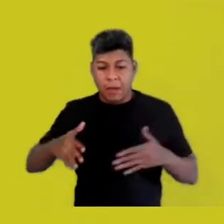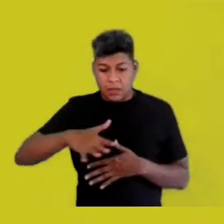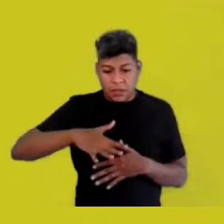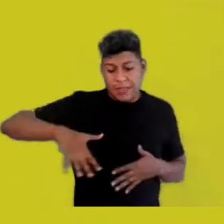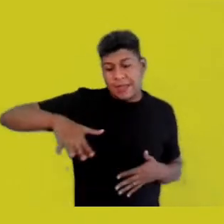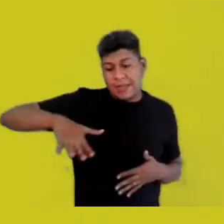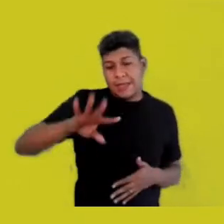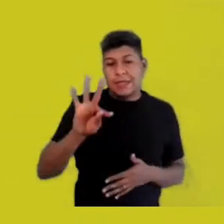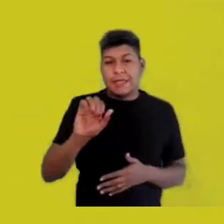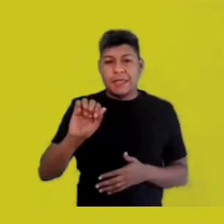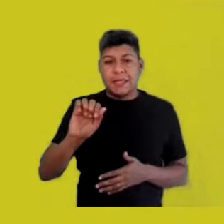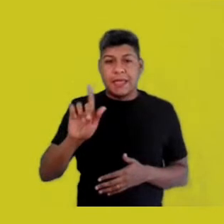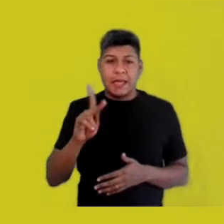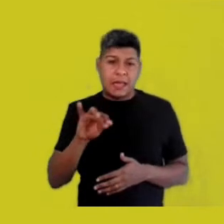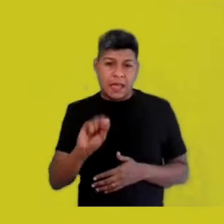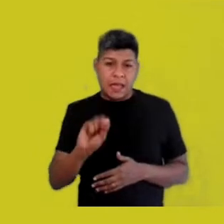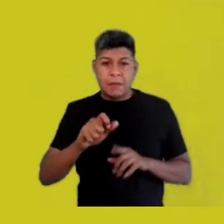and all these months ahead of us.